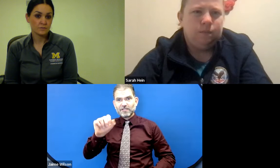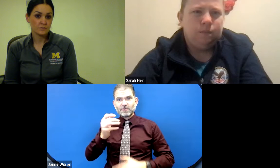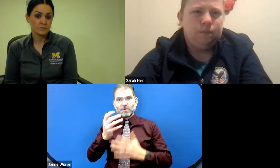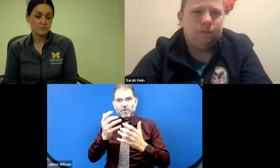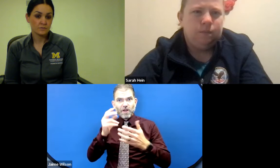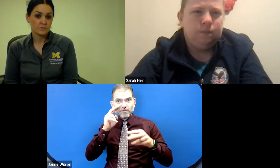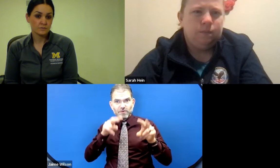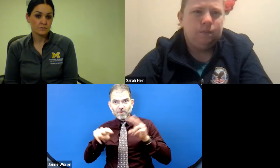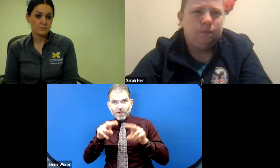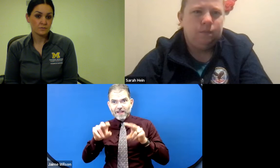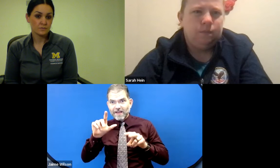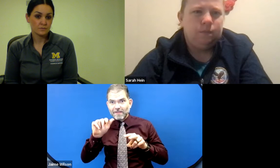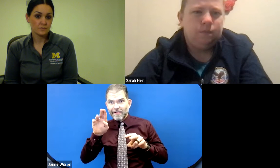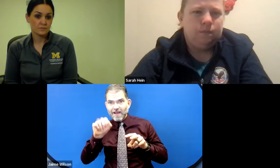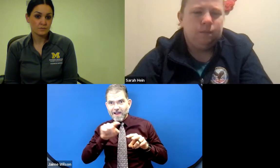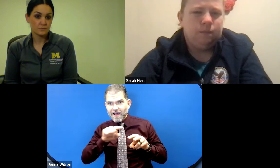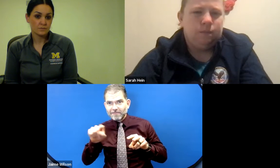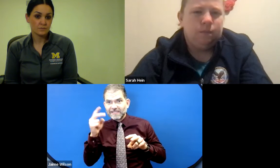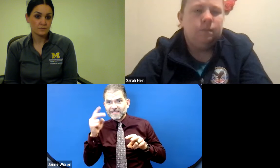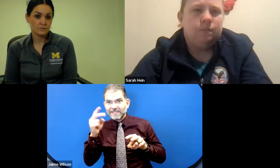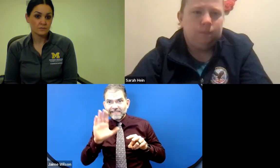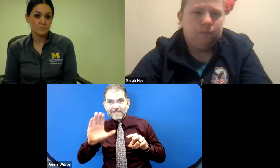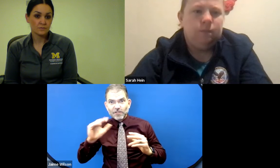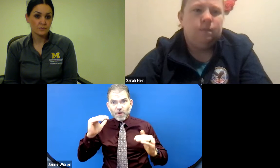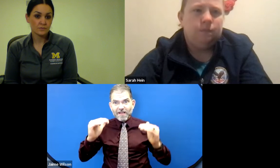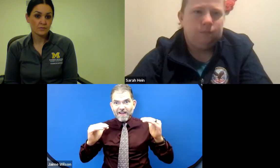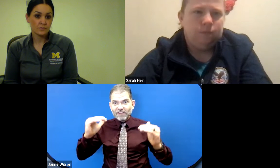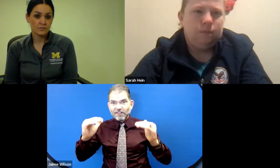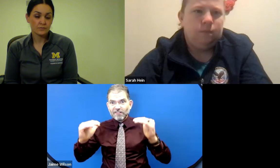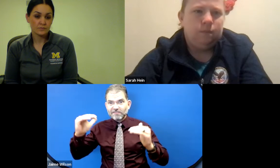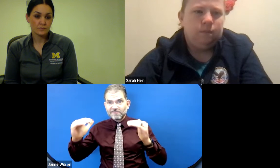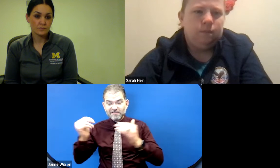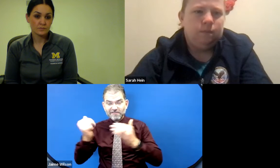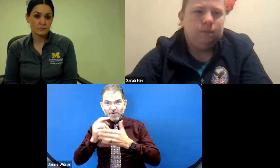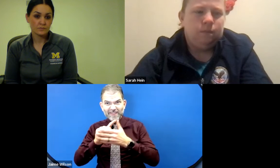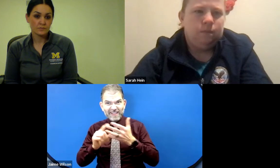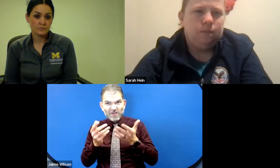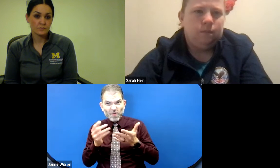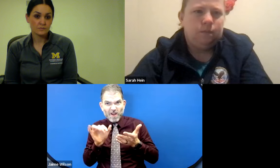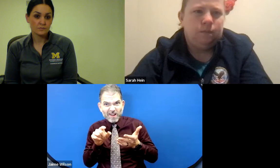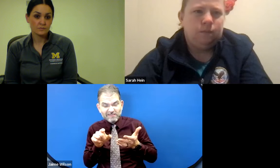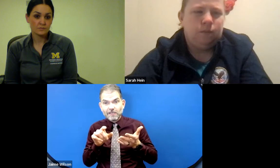ASL Interpreter: it's important to get labs drawn. ASL Interpreter: So a physician can look at the levels